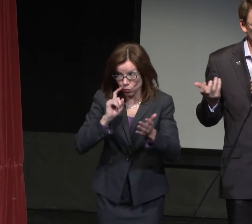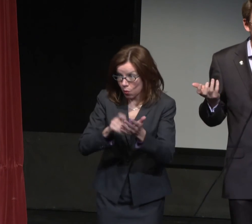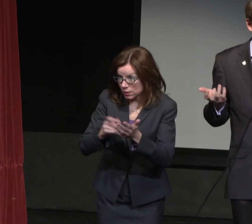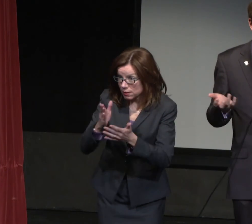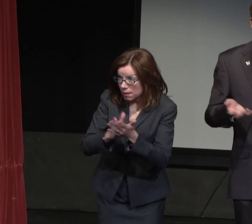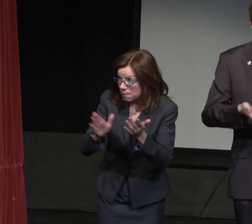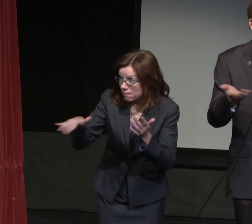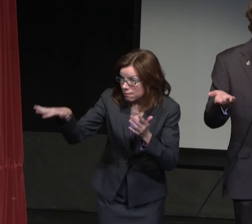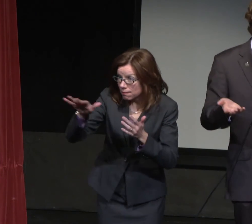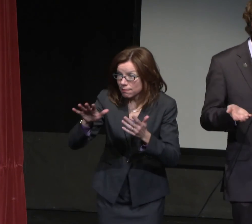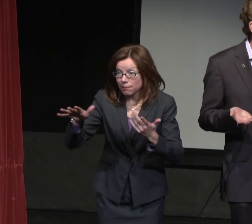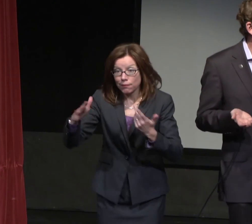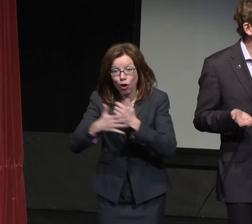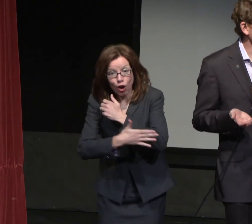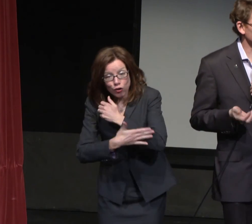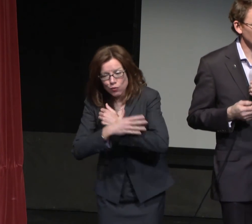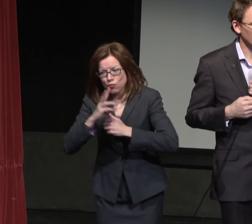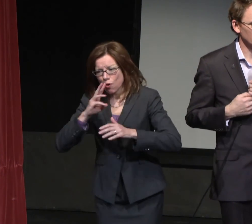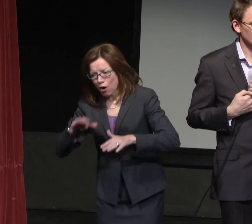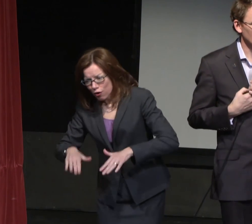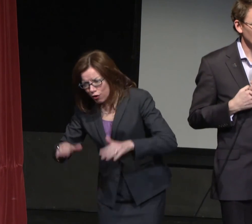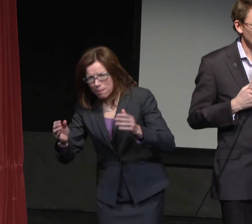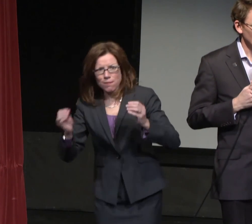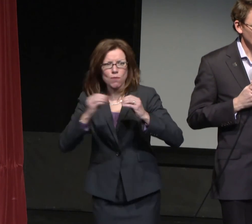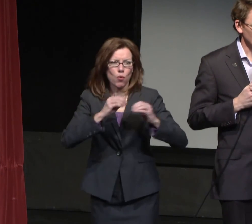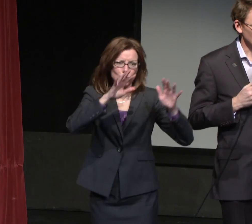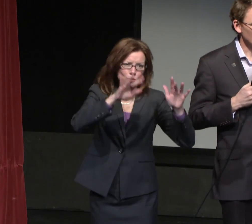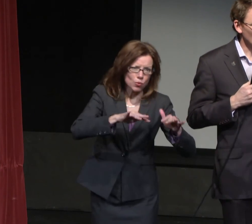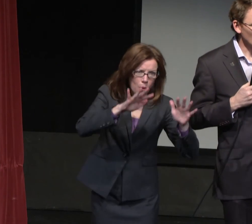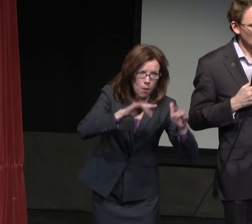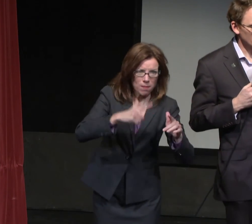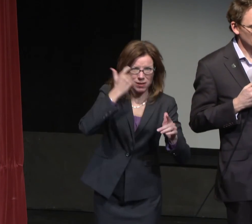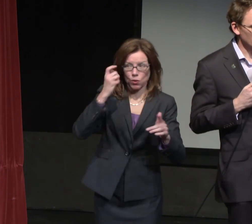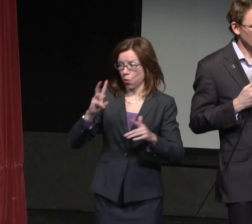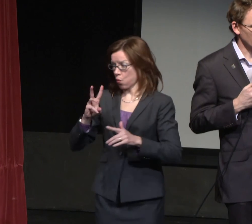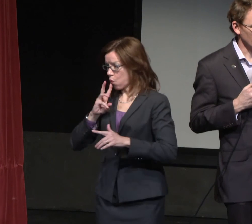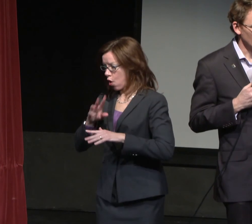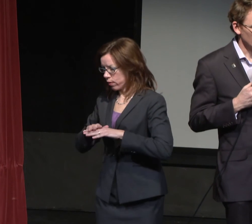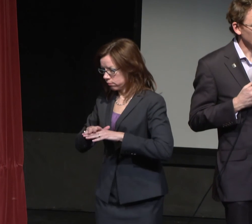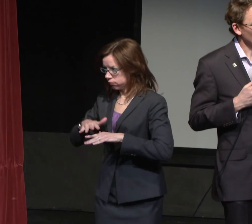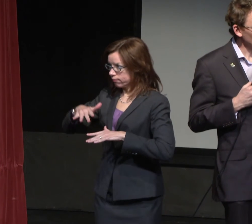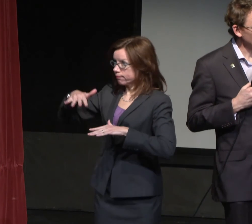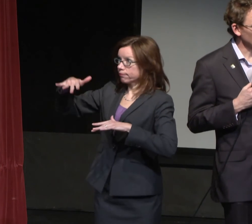and you're getting more snowfall in some places. So it's just more water sitting there, but that also means